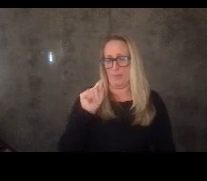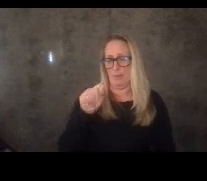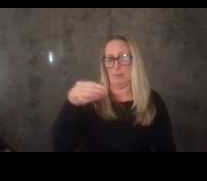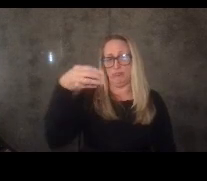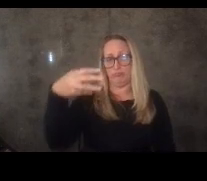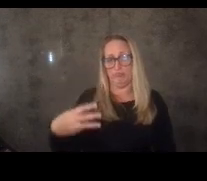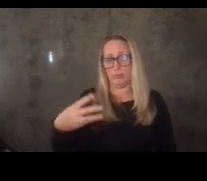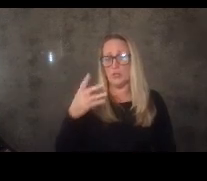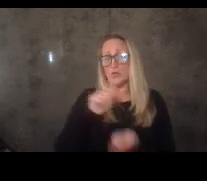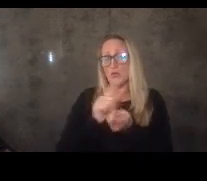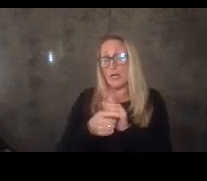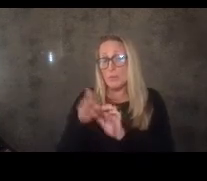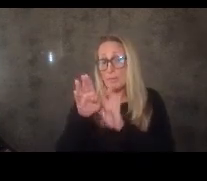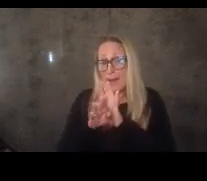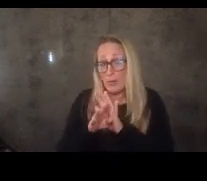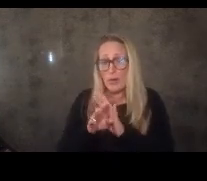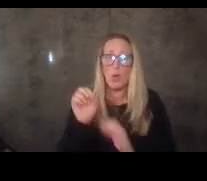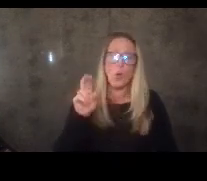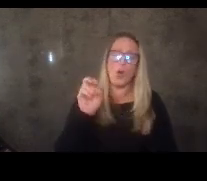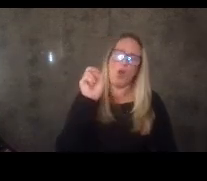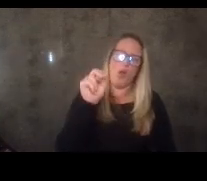settings or turn on blur one of those two options.